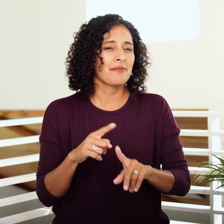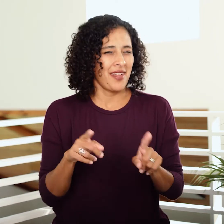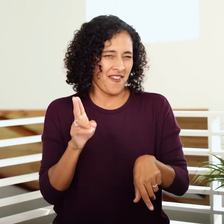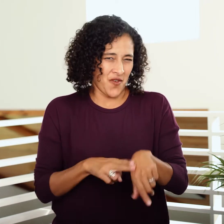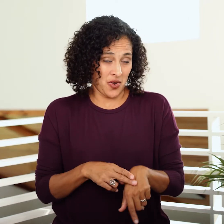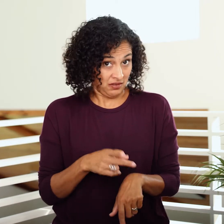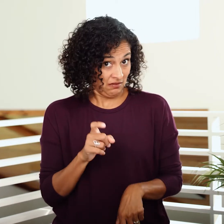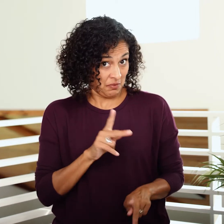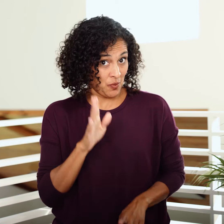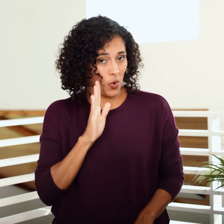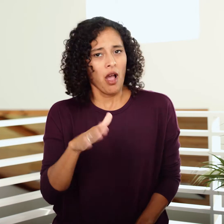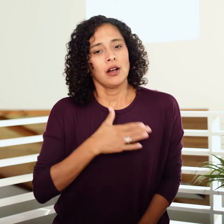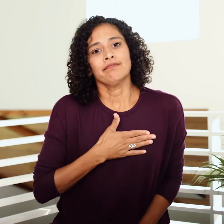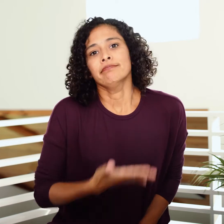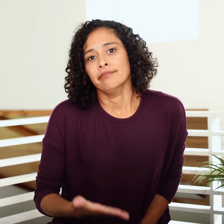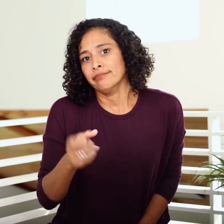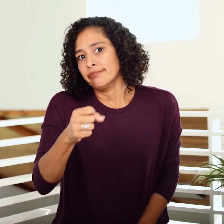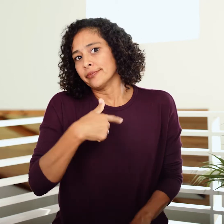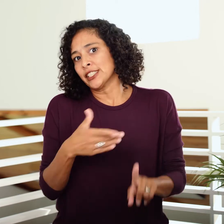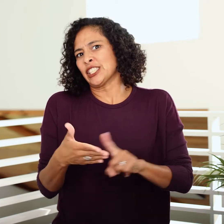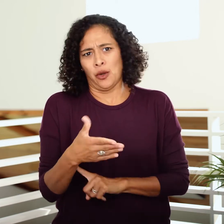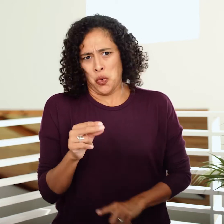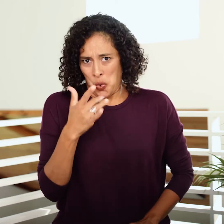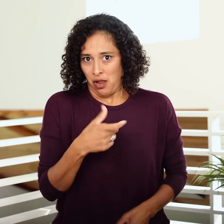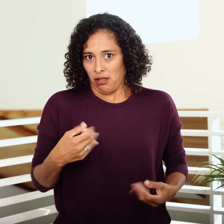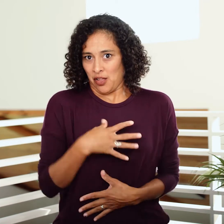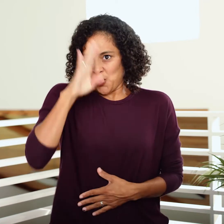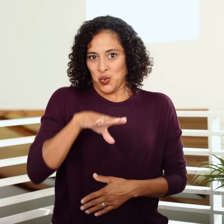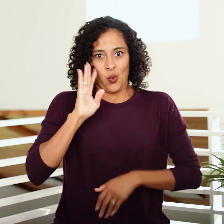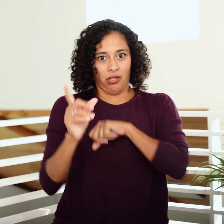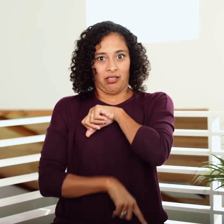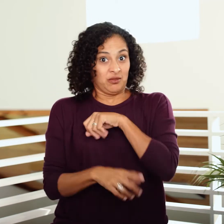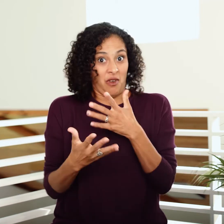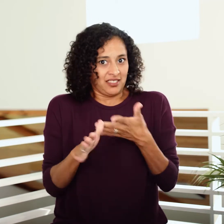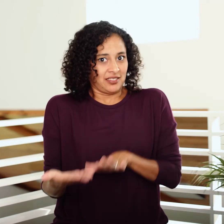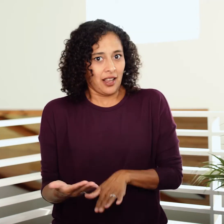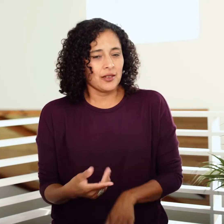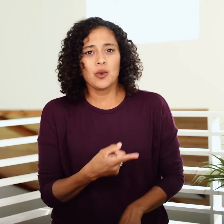but it’s unlikely that someone would confess adultery outright since it gets the death penalty.